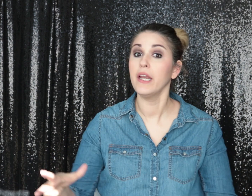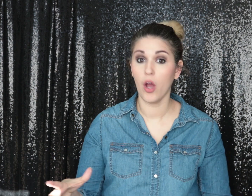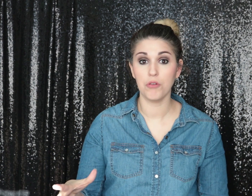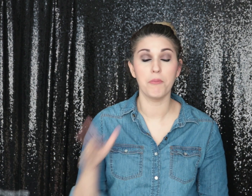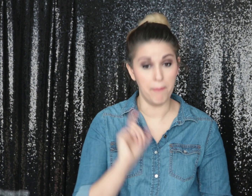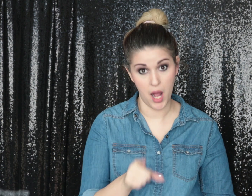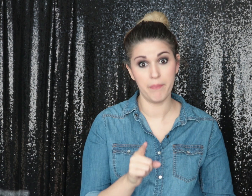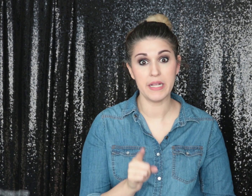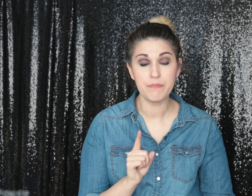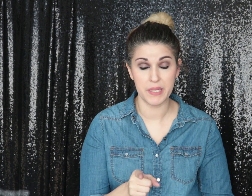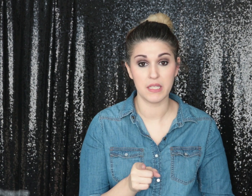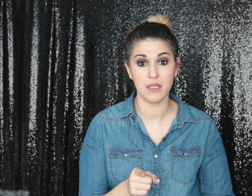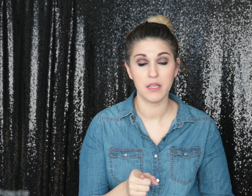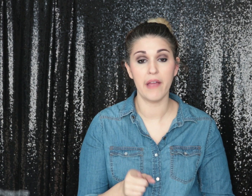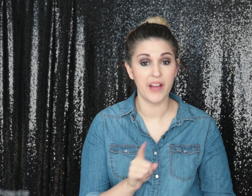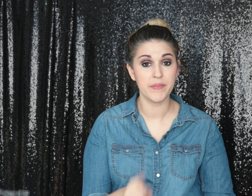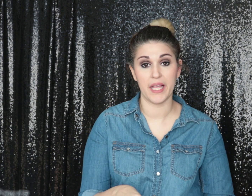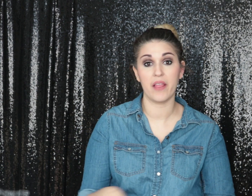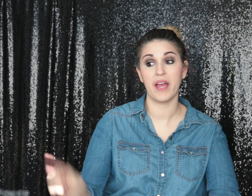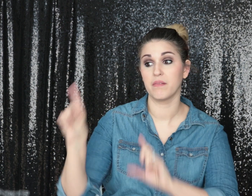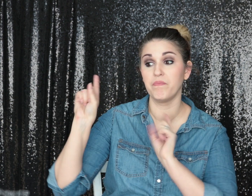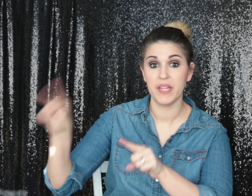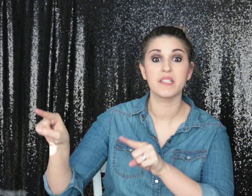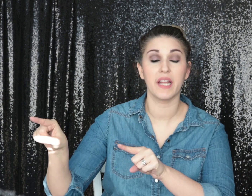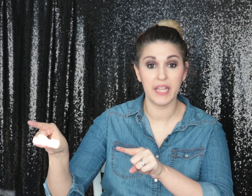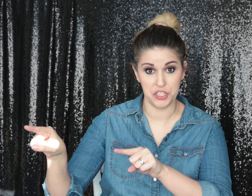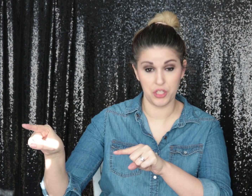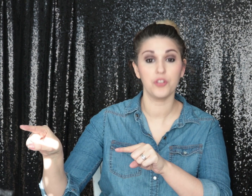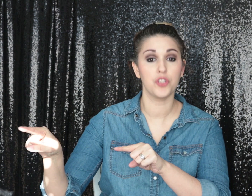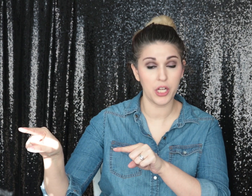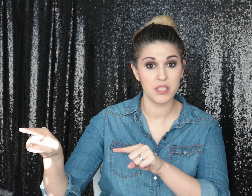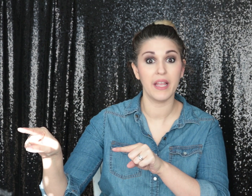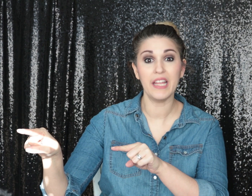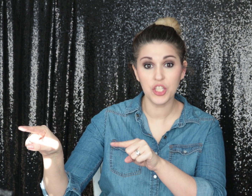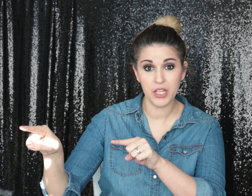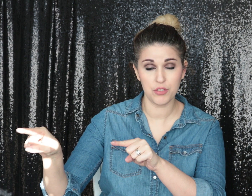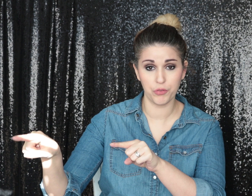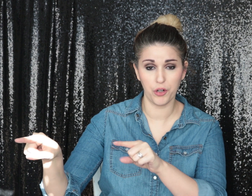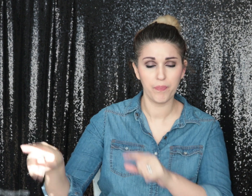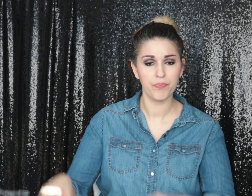he knows mommy's business. If I'm signing that he's going to get go took us into his room.